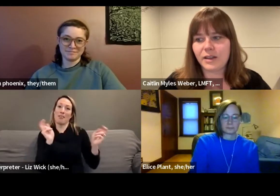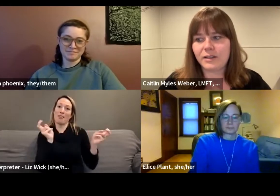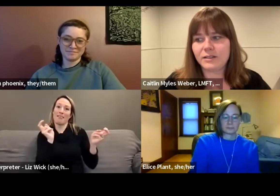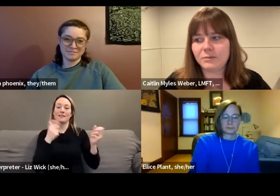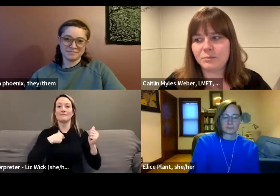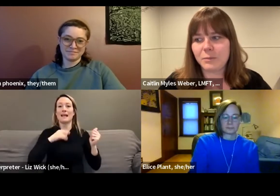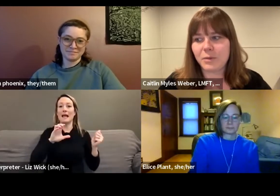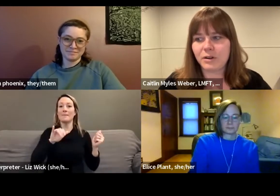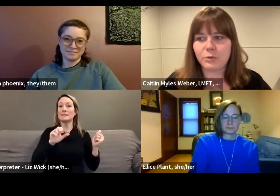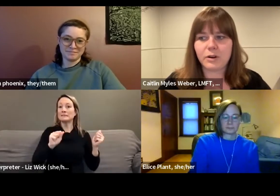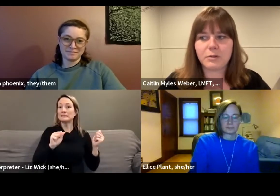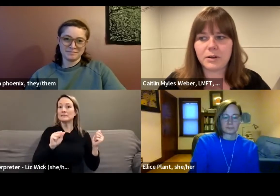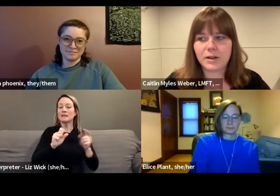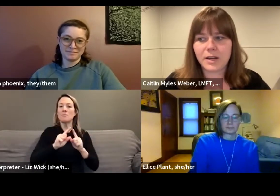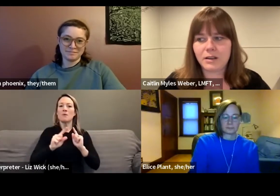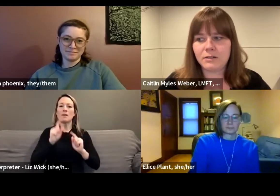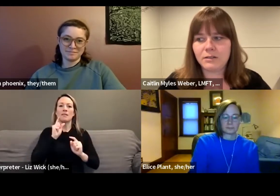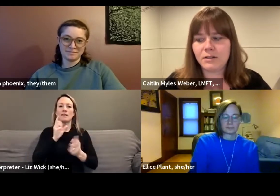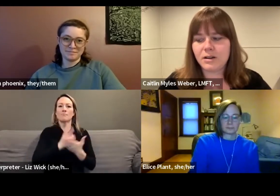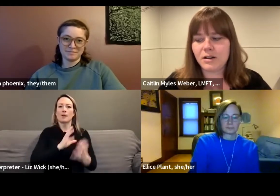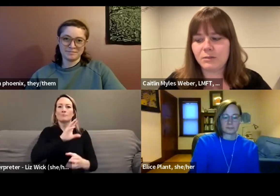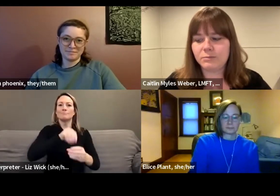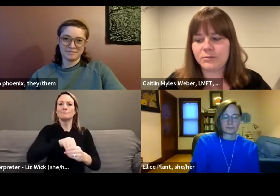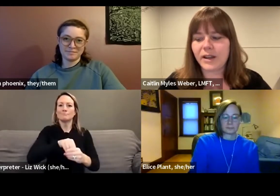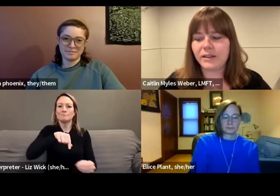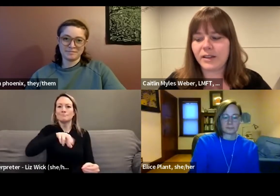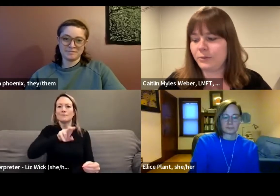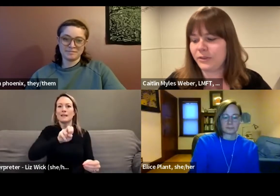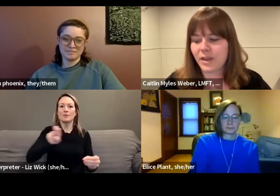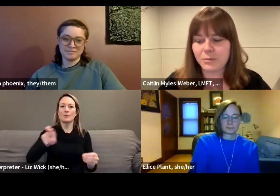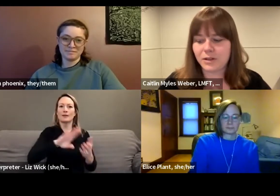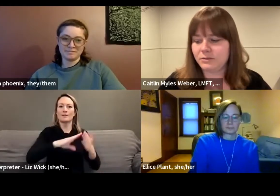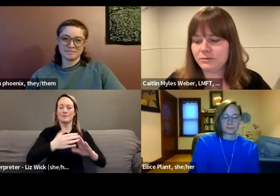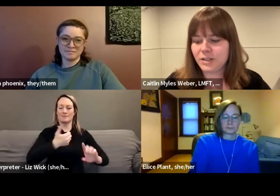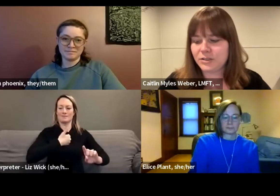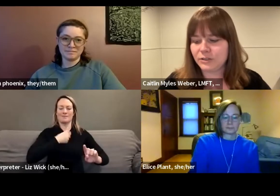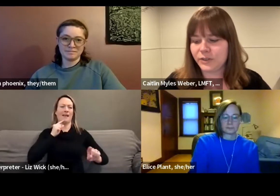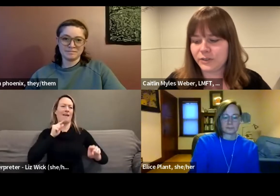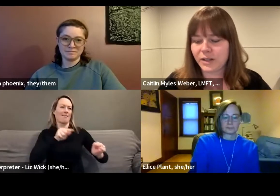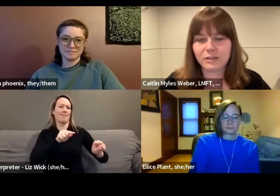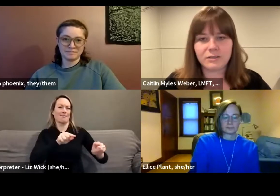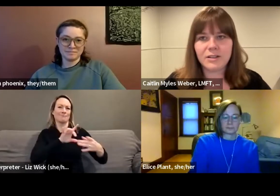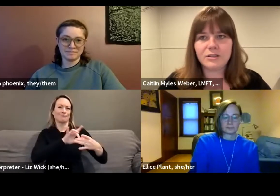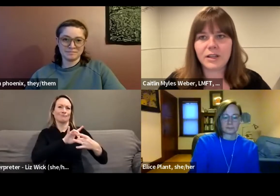that being part of the queer community, I align with them and it just feels like...